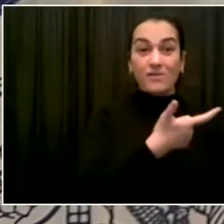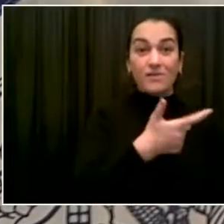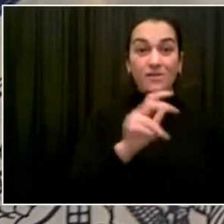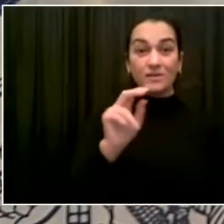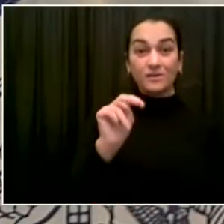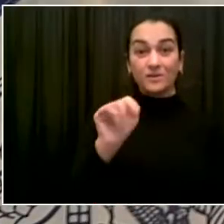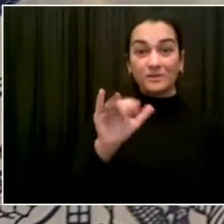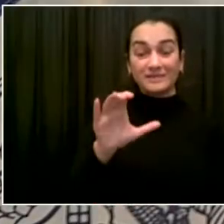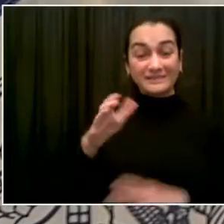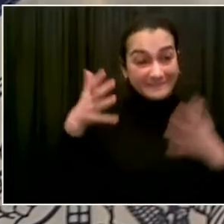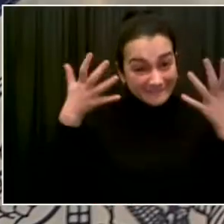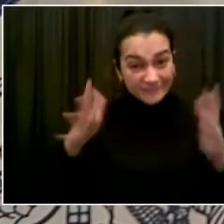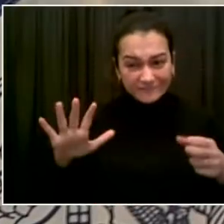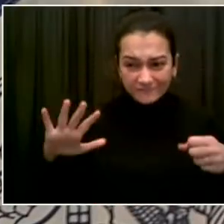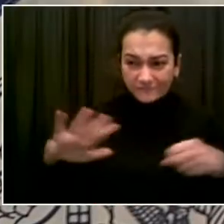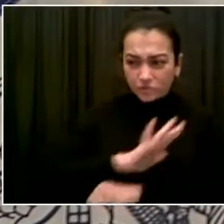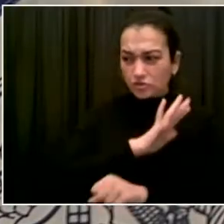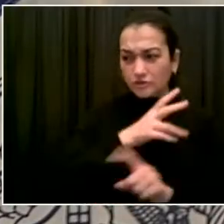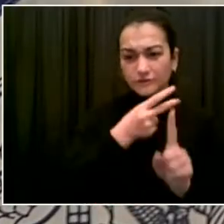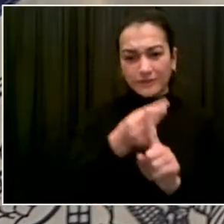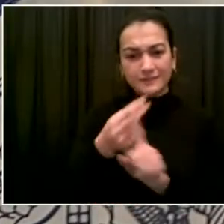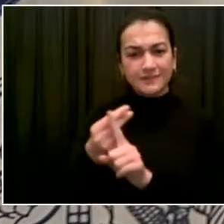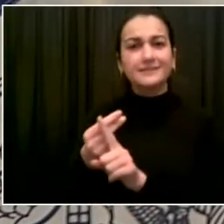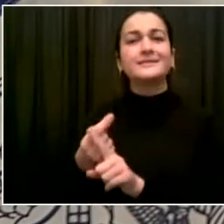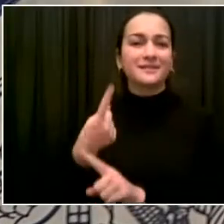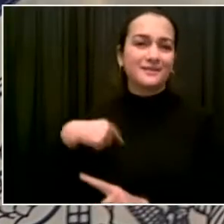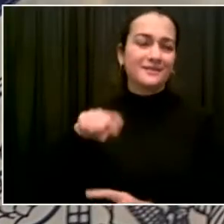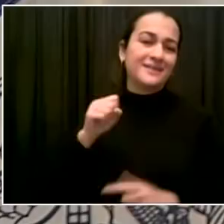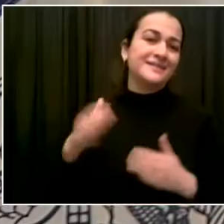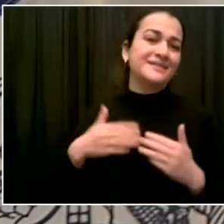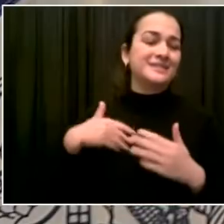YOU GET VACCINATED, YOUR WHOLE NEIGHBORHOOD CAN DO MORE. CAN COME BACK